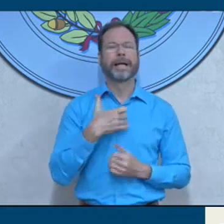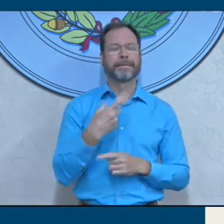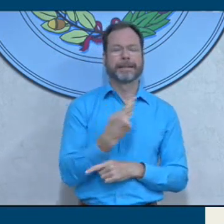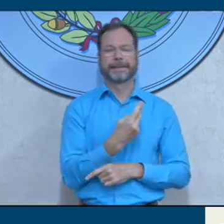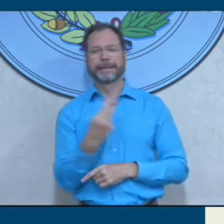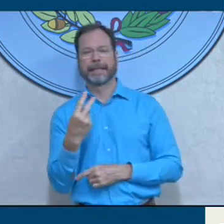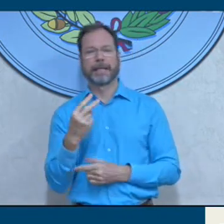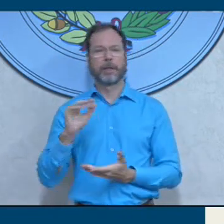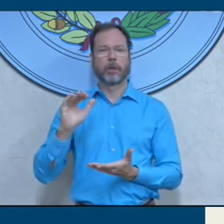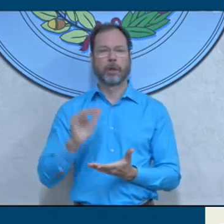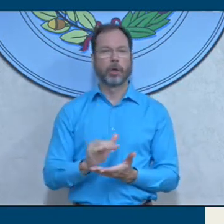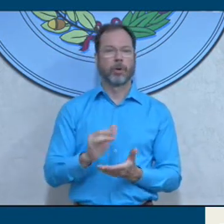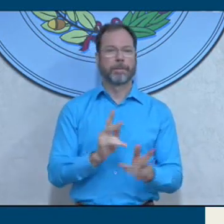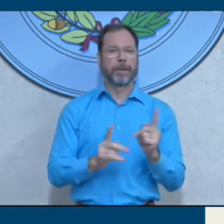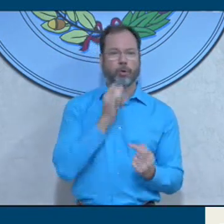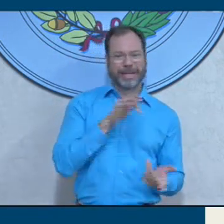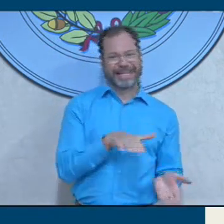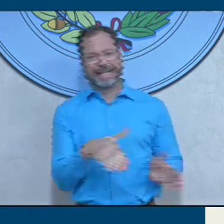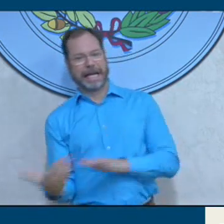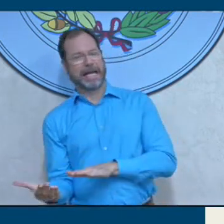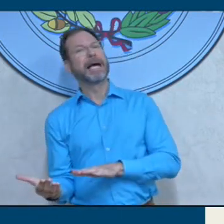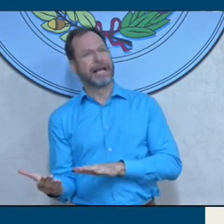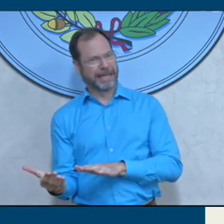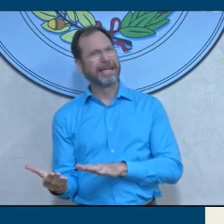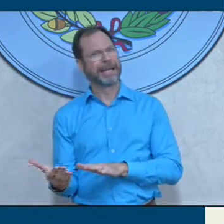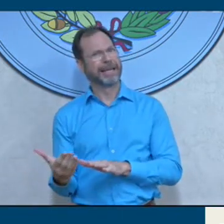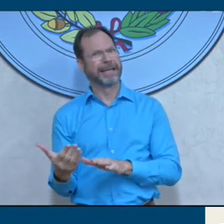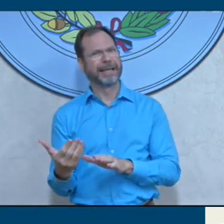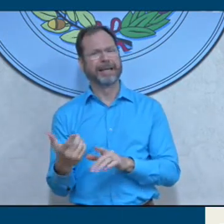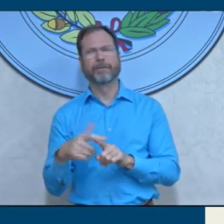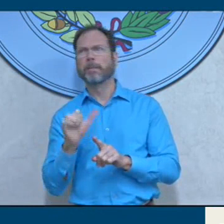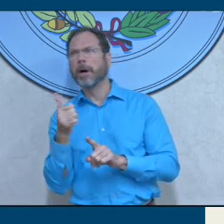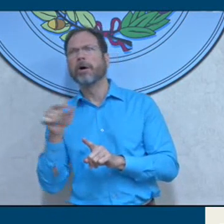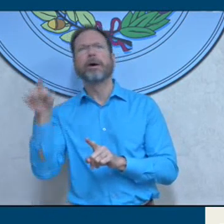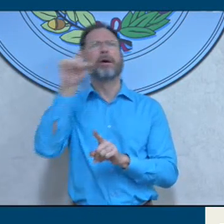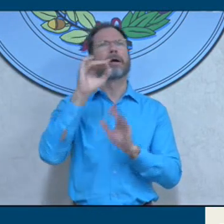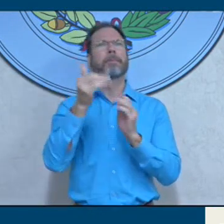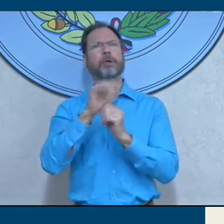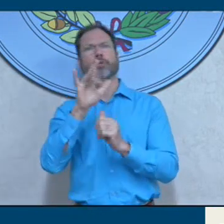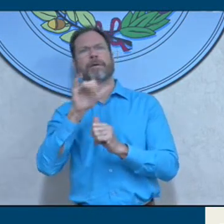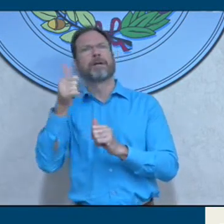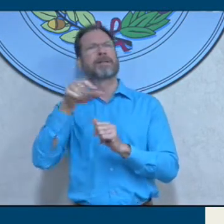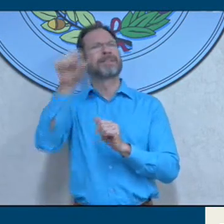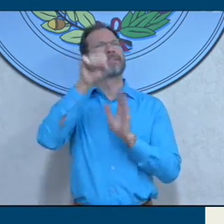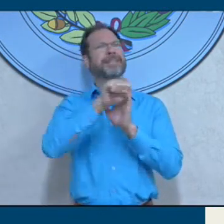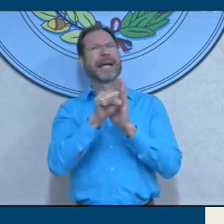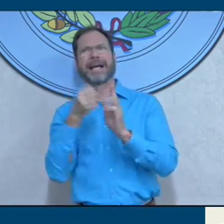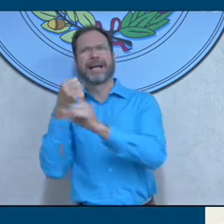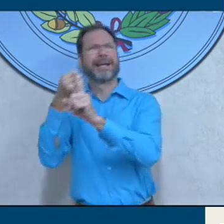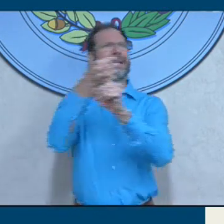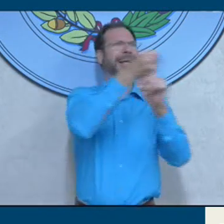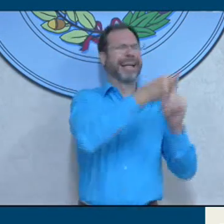LARGE STATE IN THE UNITED STATES. WE HAVE THE SECOND